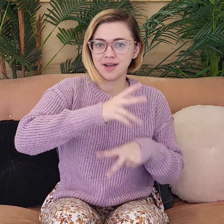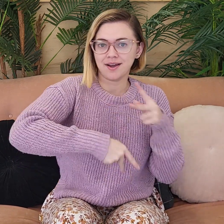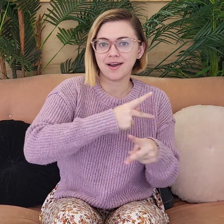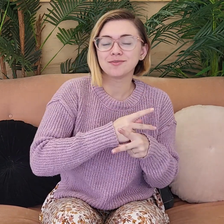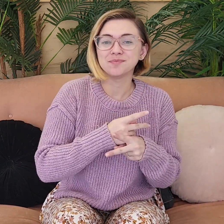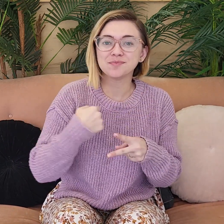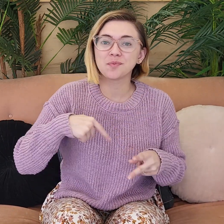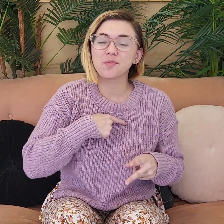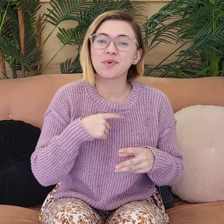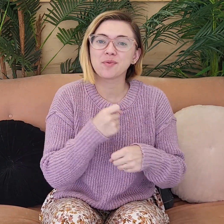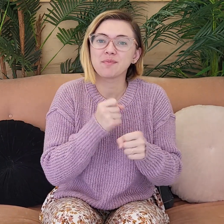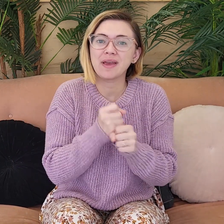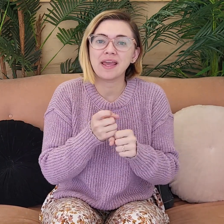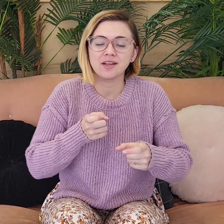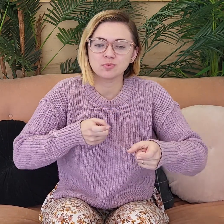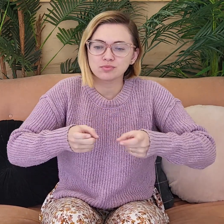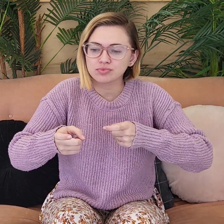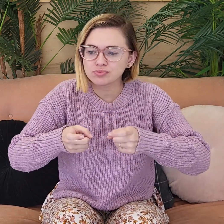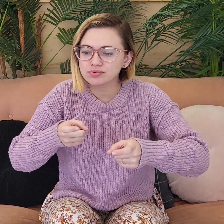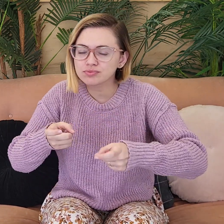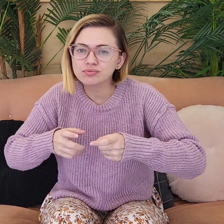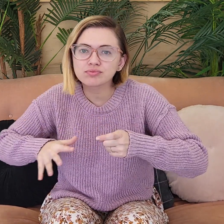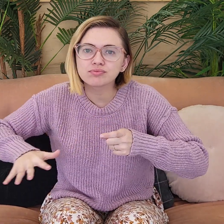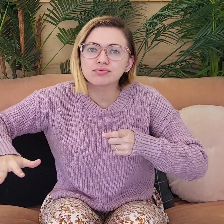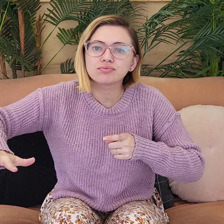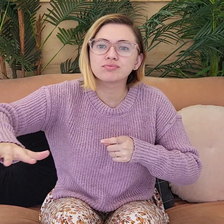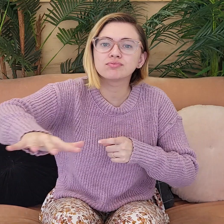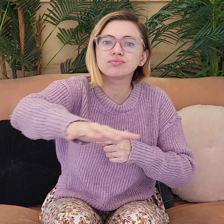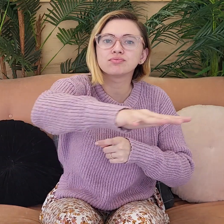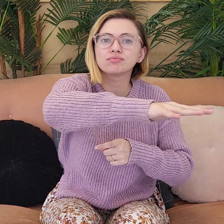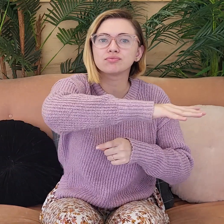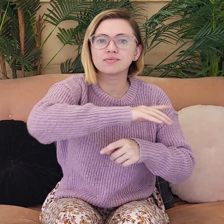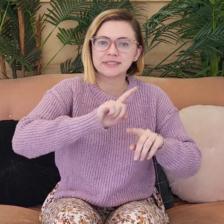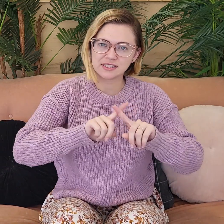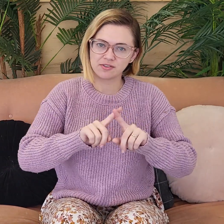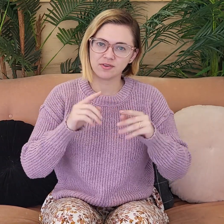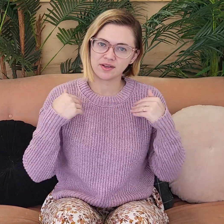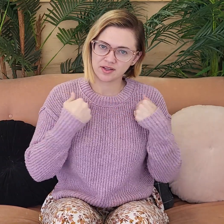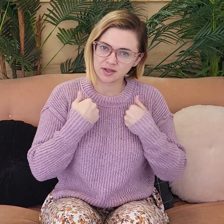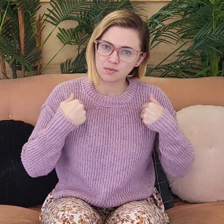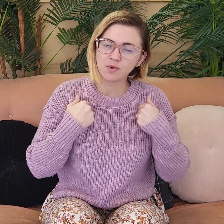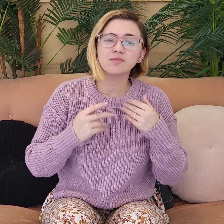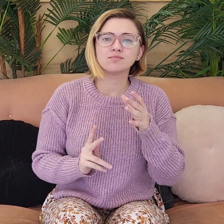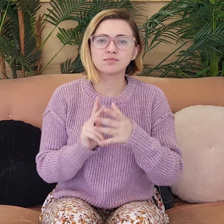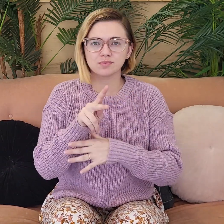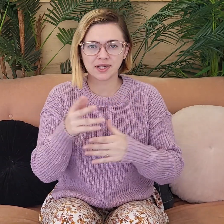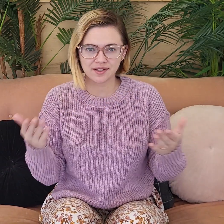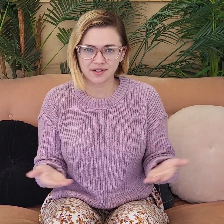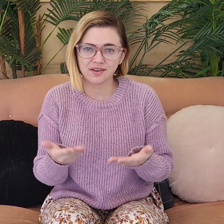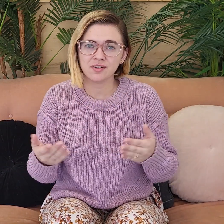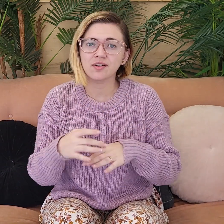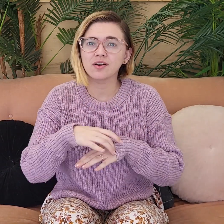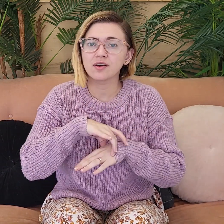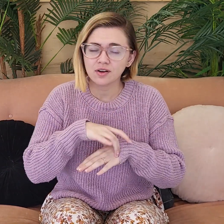Humans, mankind, we were made to rule over and subdue the different animals and the different